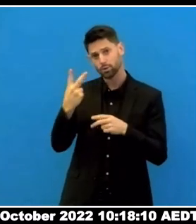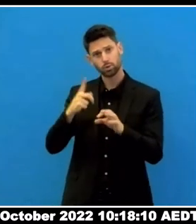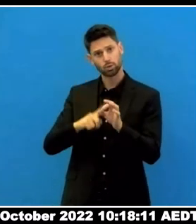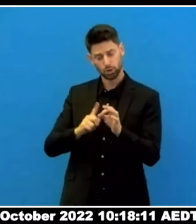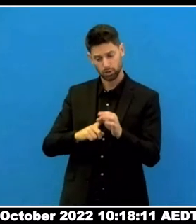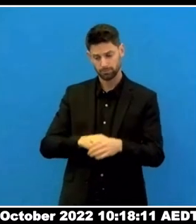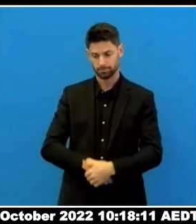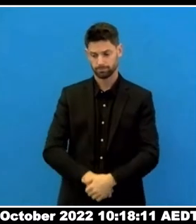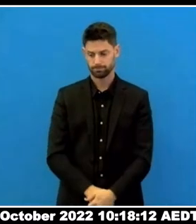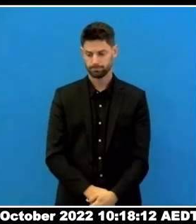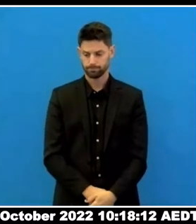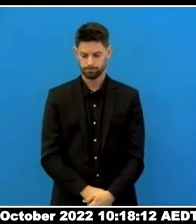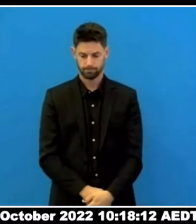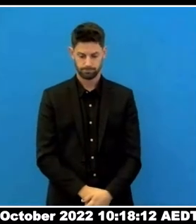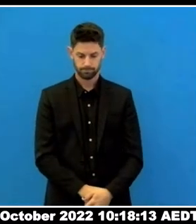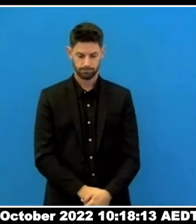the very comprehensive overview